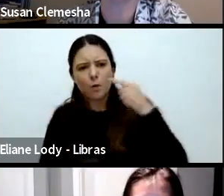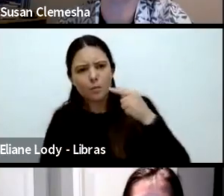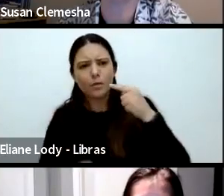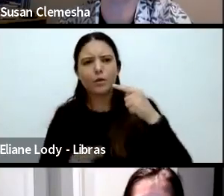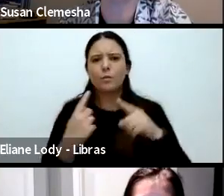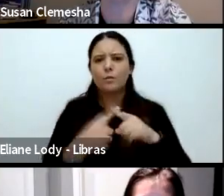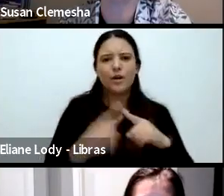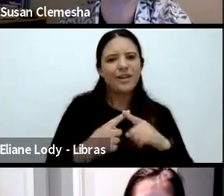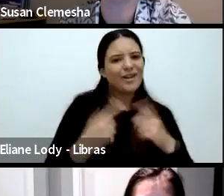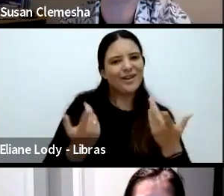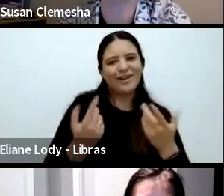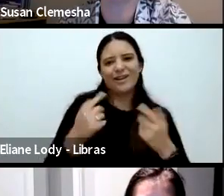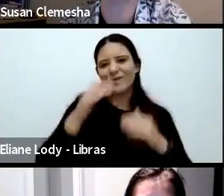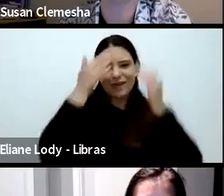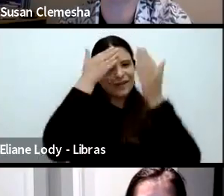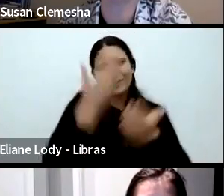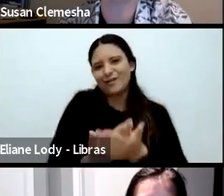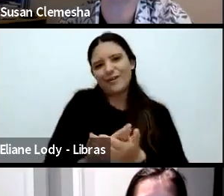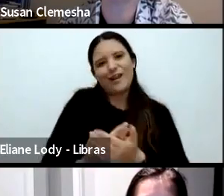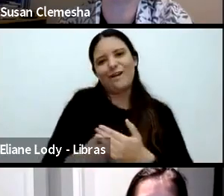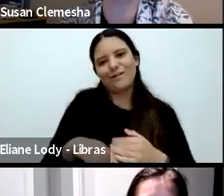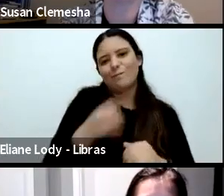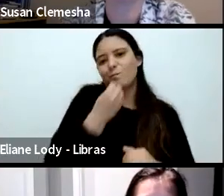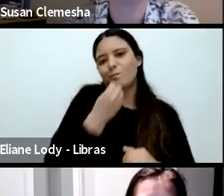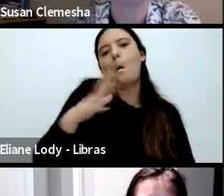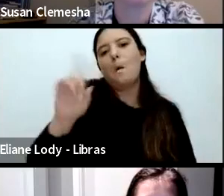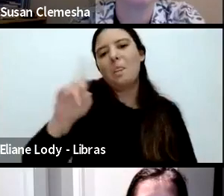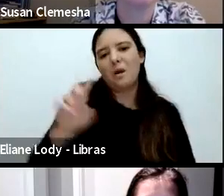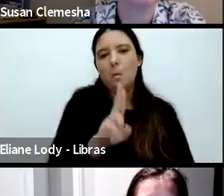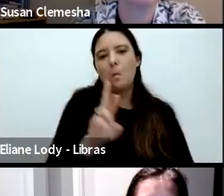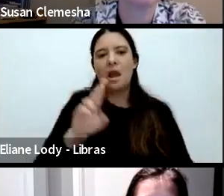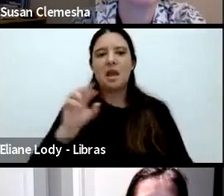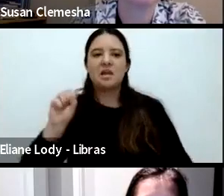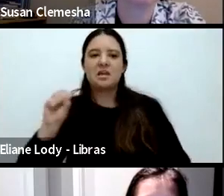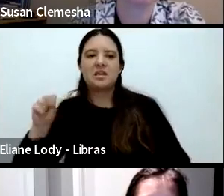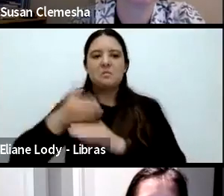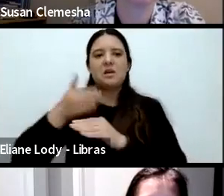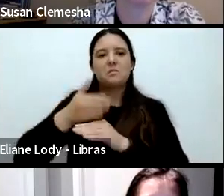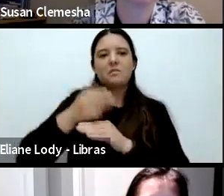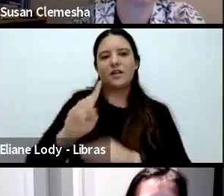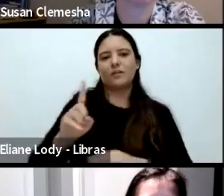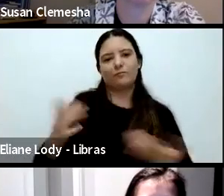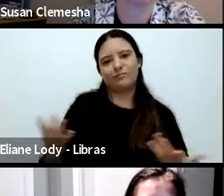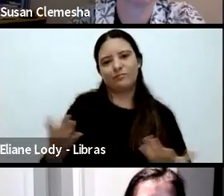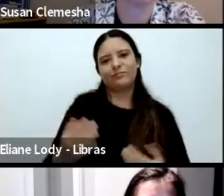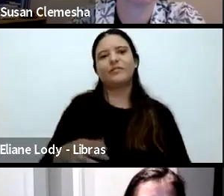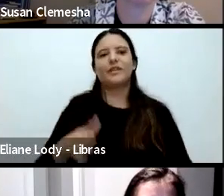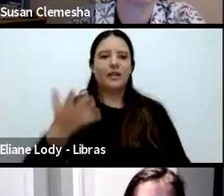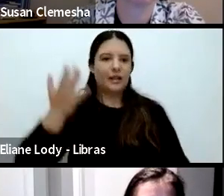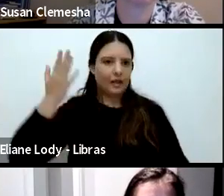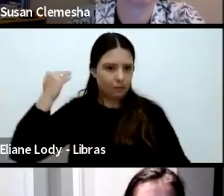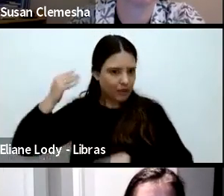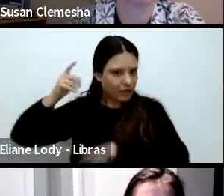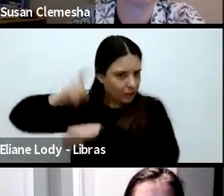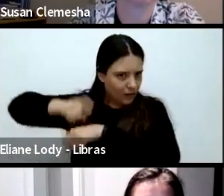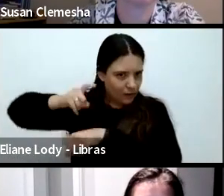you know you had, you know, the whole idea of the soviet party line it's real. and was deadly.